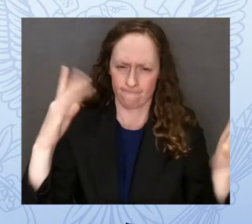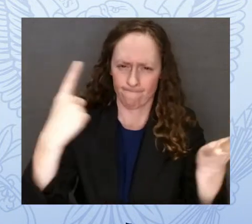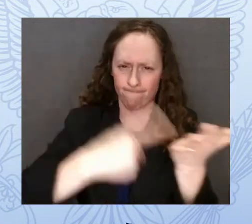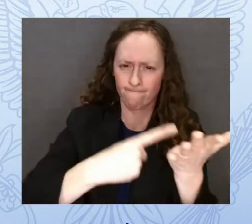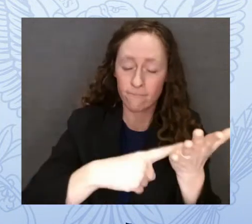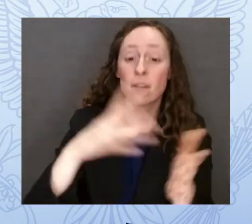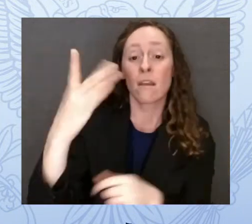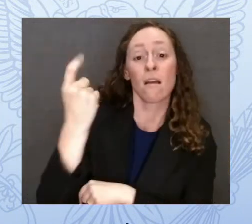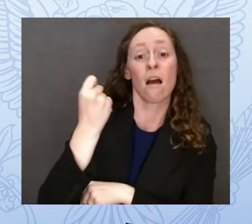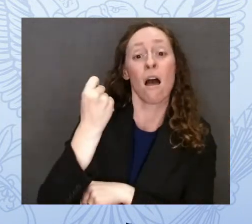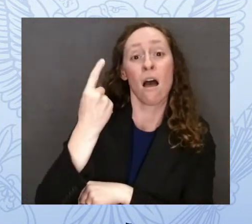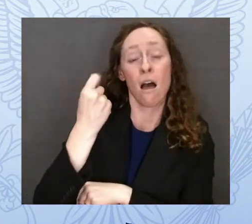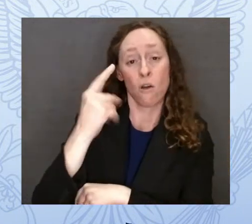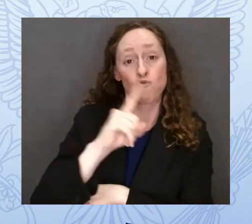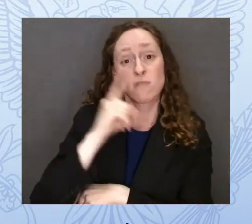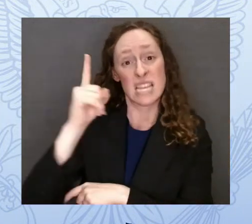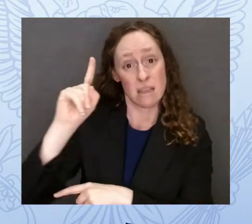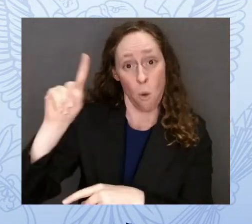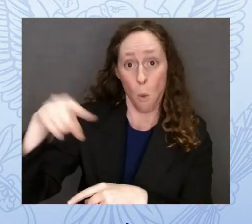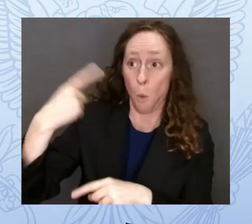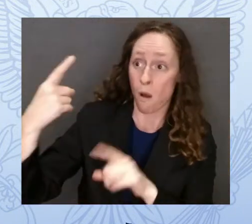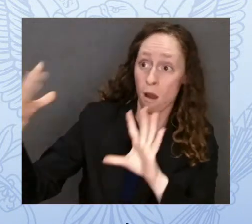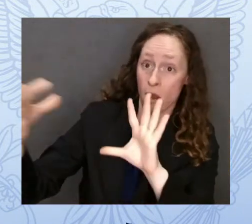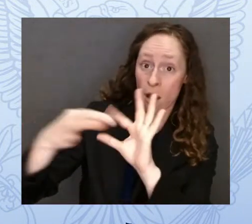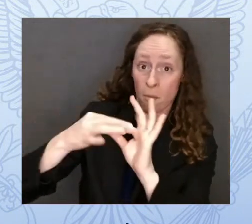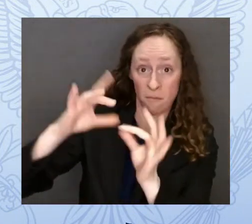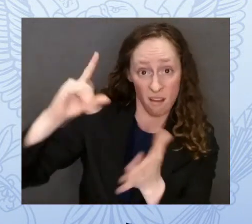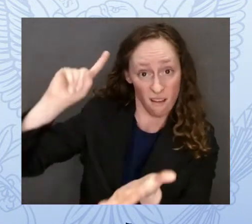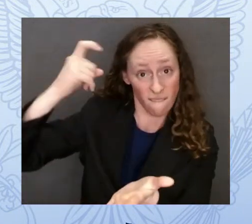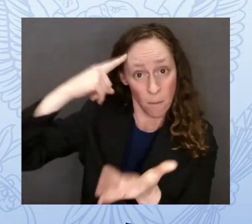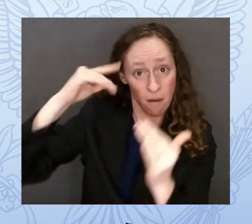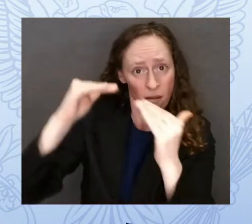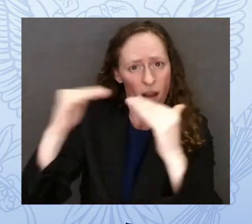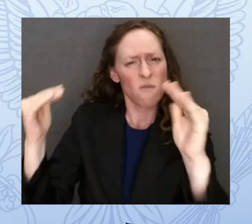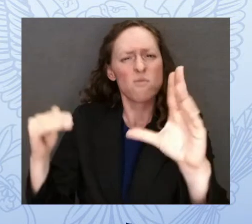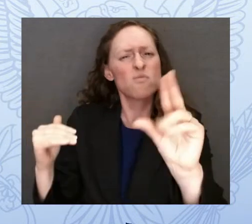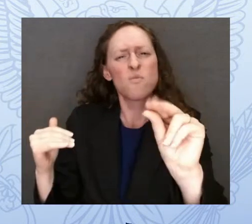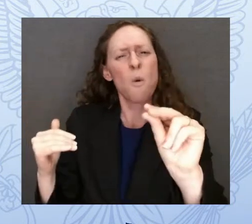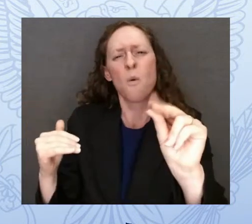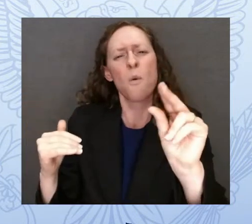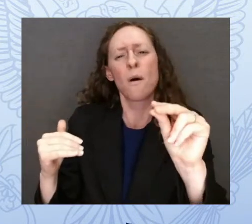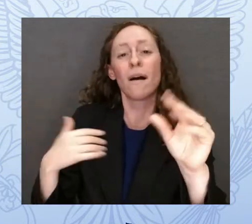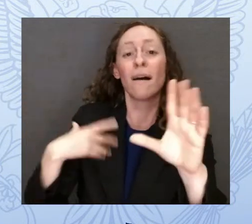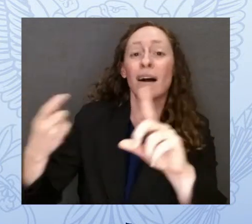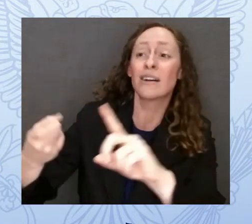that span the globe -- those who feel the bonds of home in both of our countries.